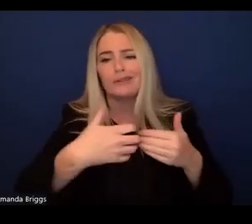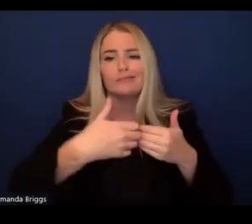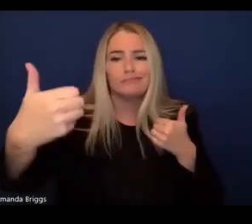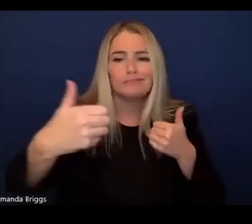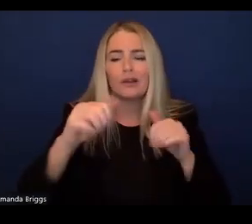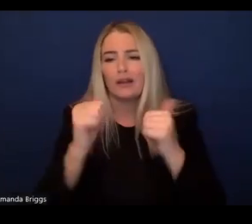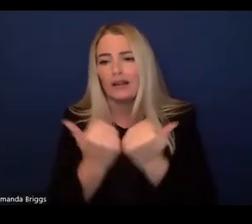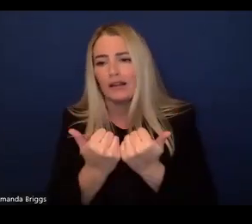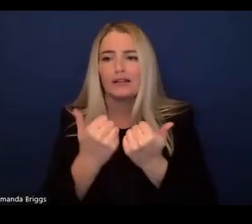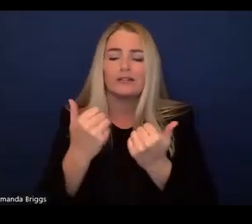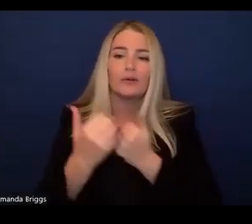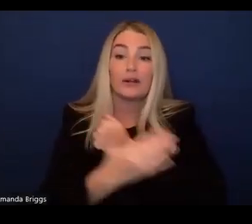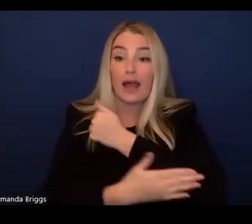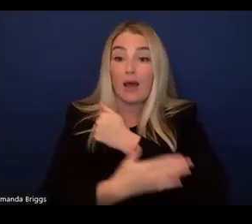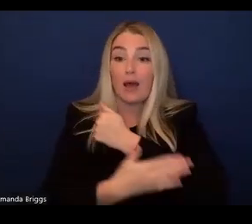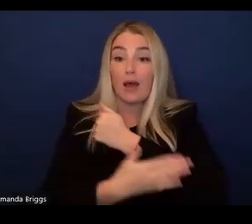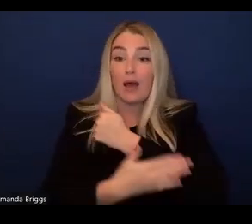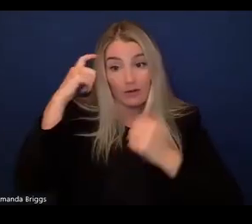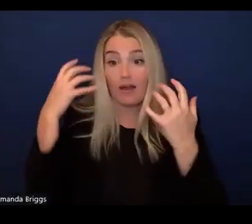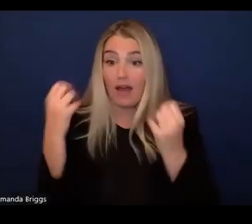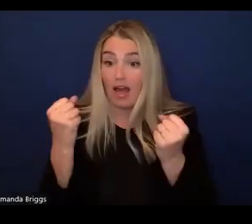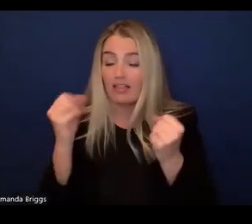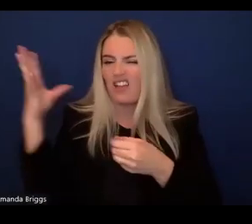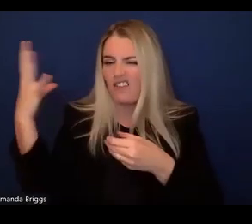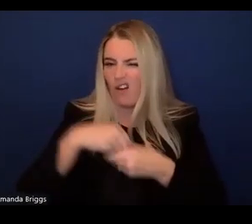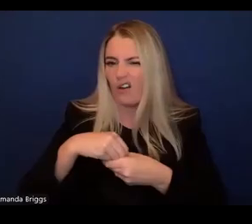or County Mental Health, can get involved to provide services.